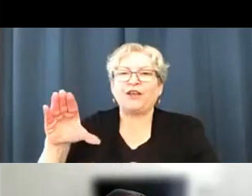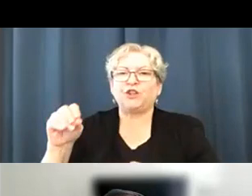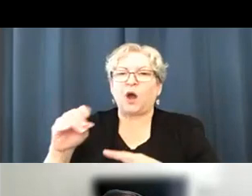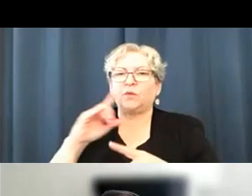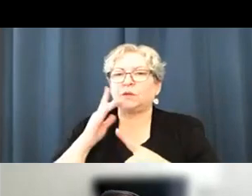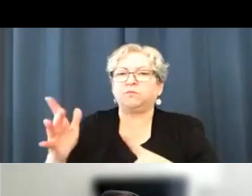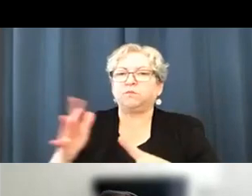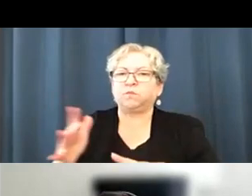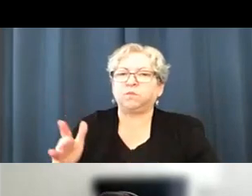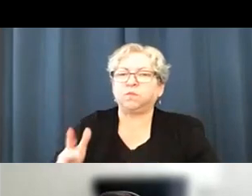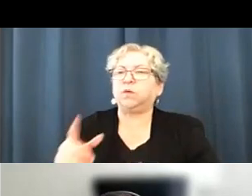but basically, 4.5:1